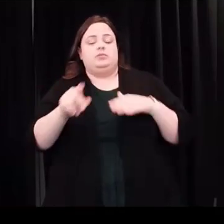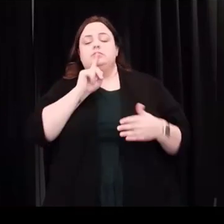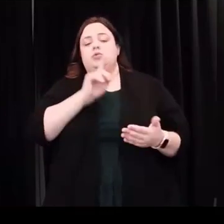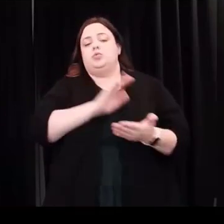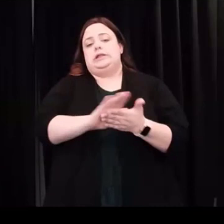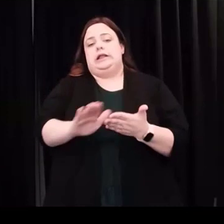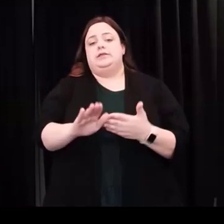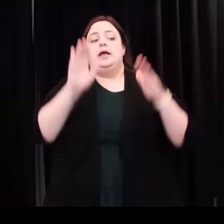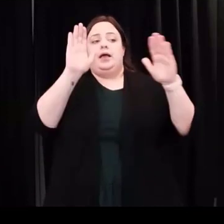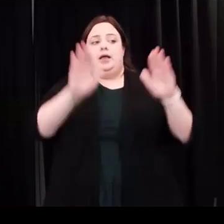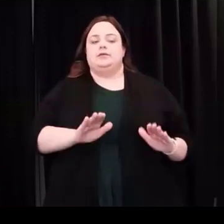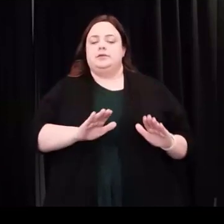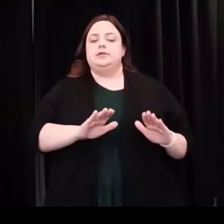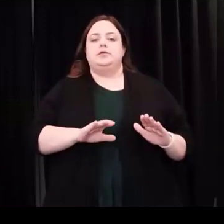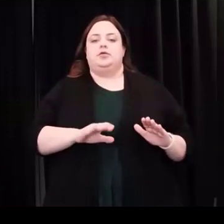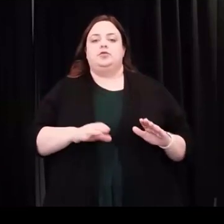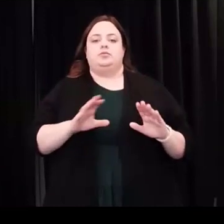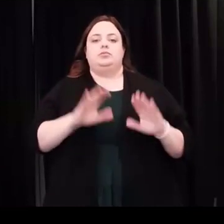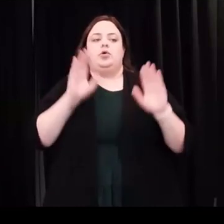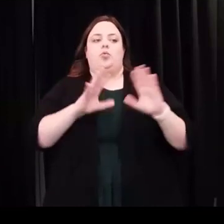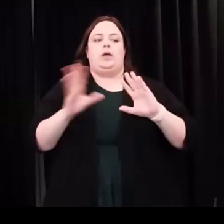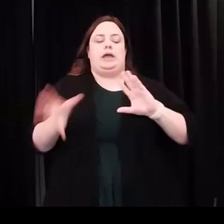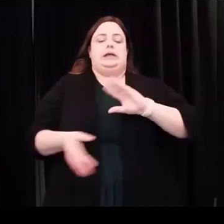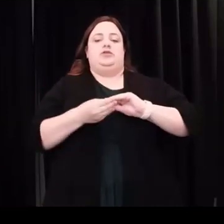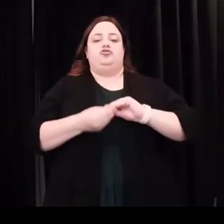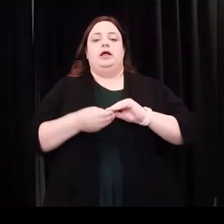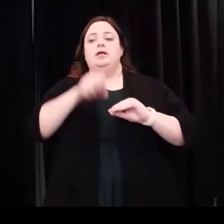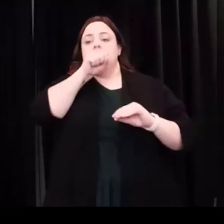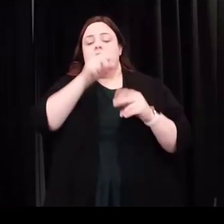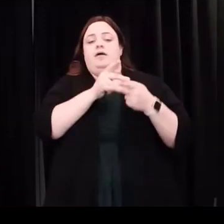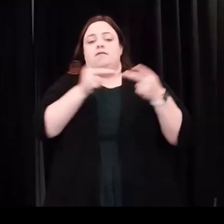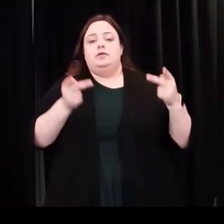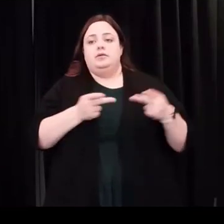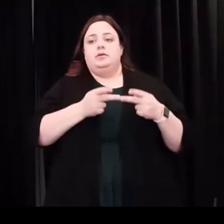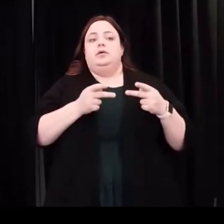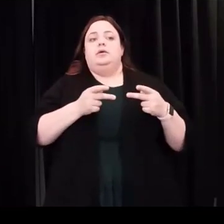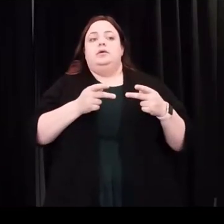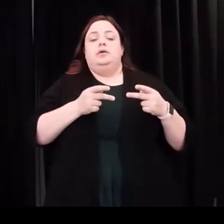Excellent those are great additions. And I love the fact that you mentioned the checklist for